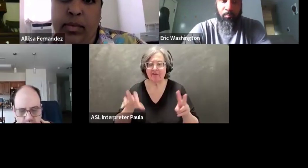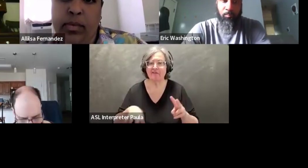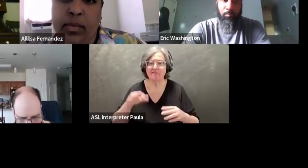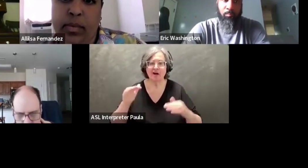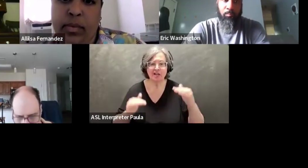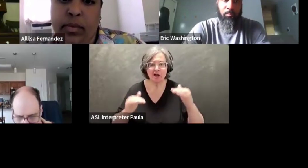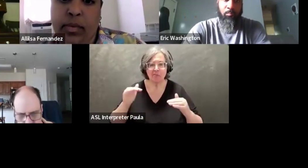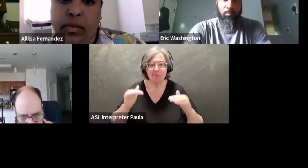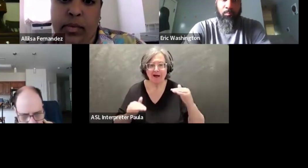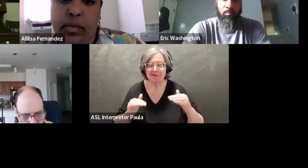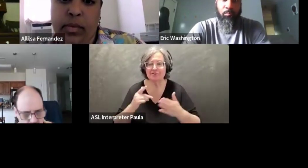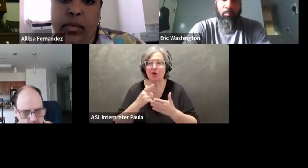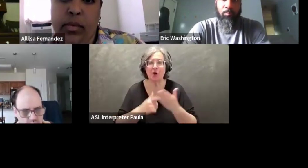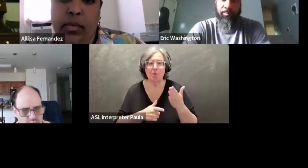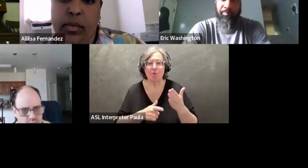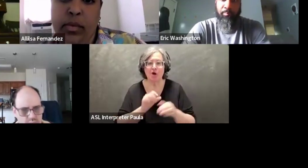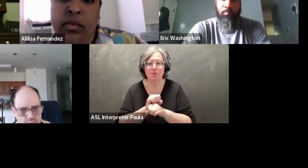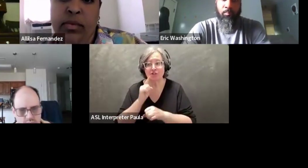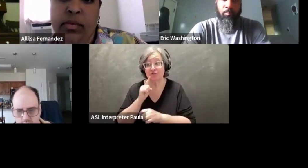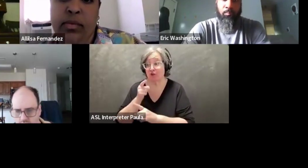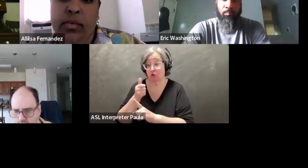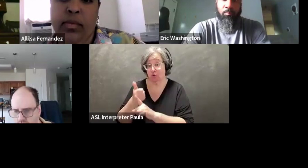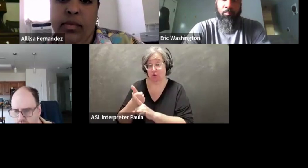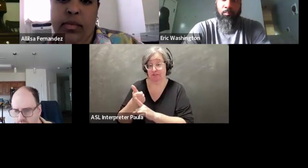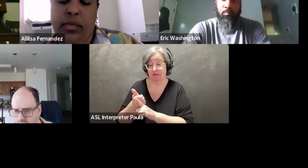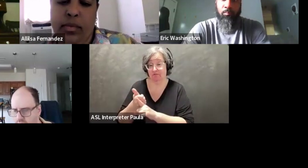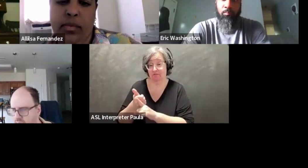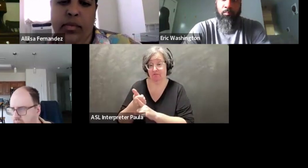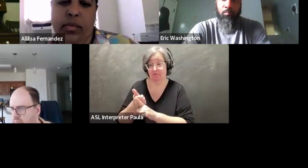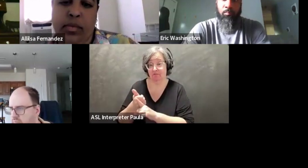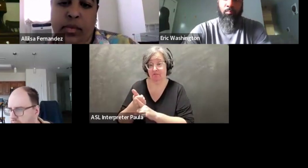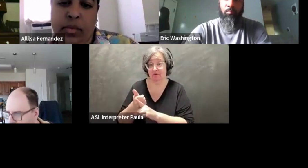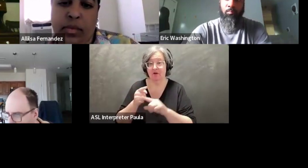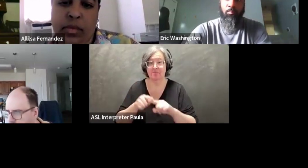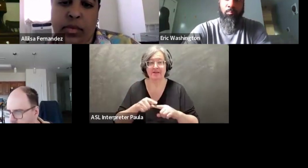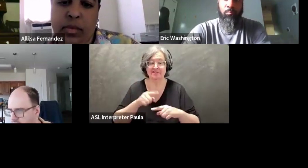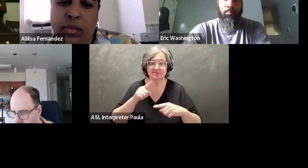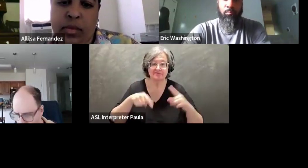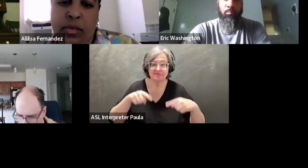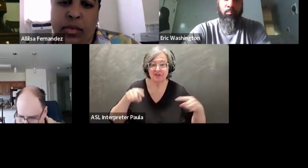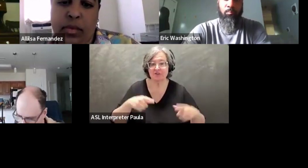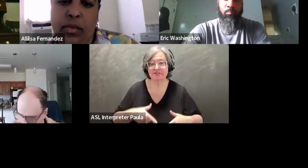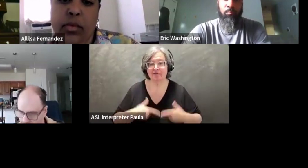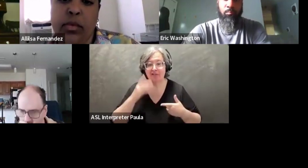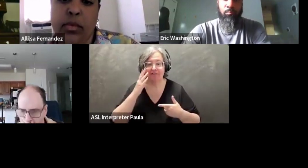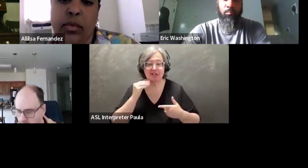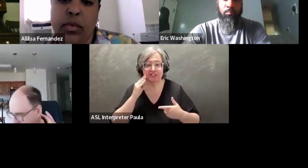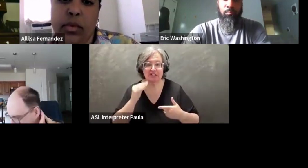works for you individually, based on, you know, all of our different lived experiences, our desires, but that through line